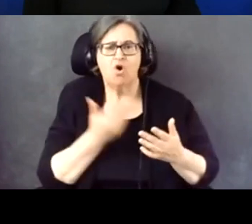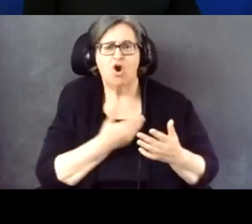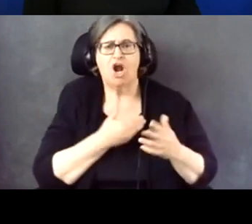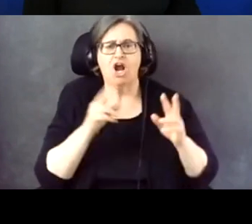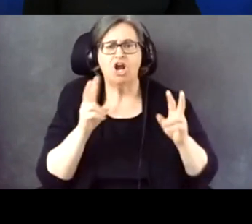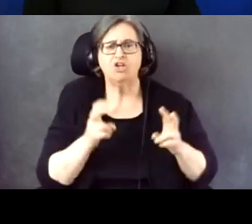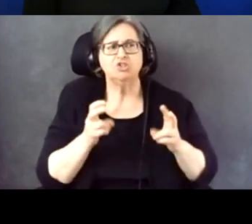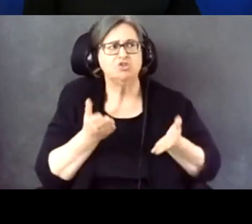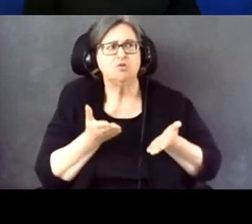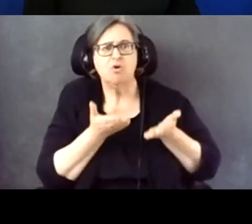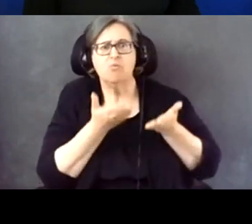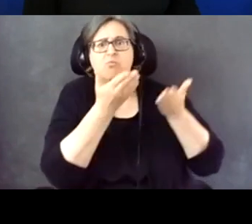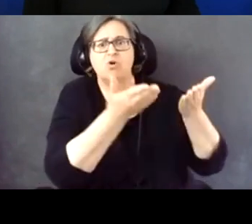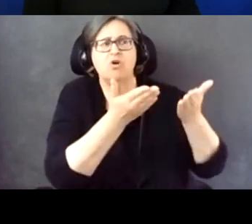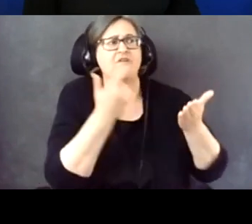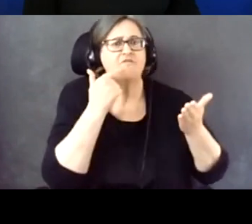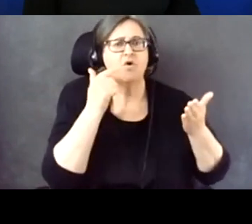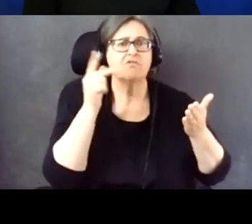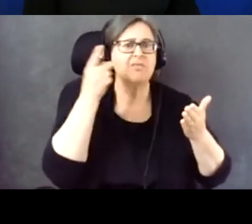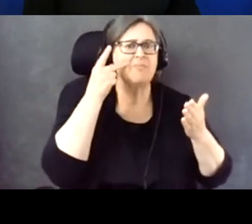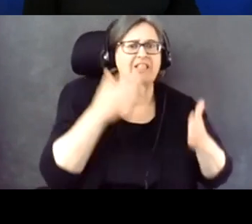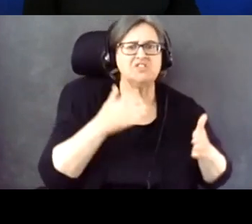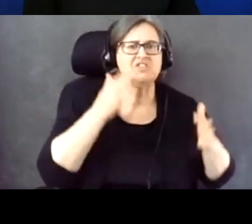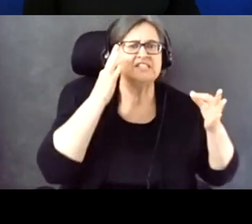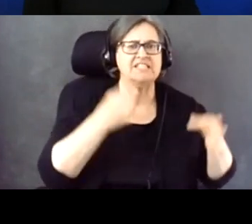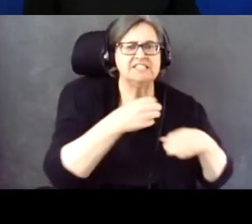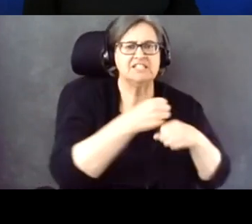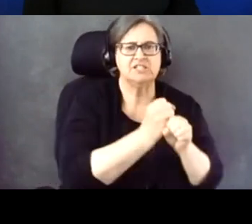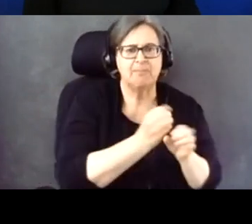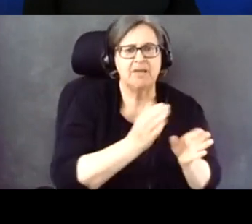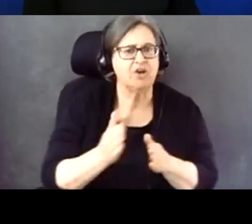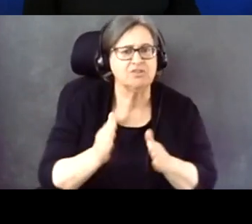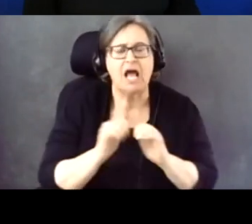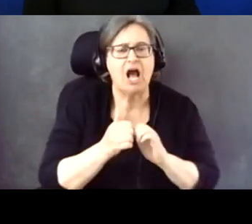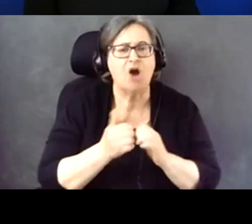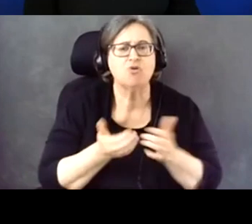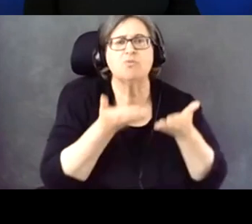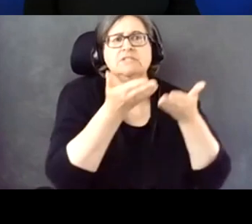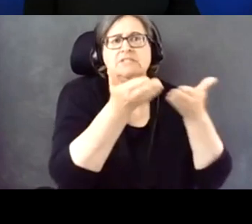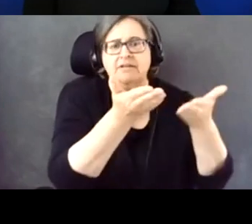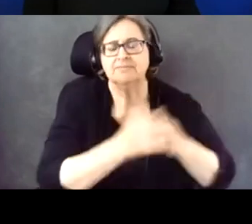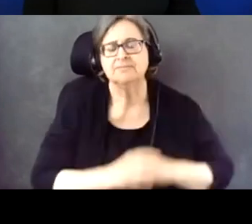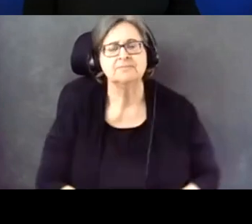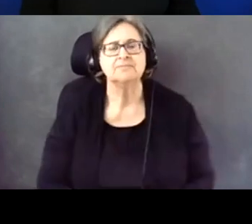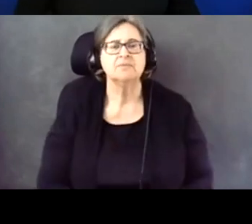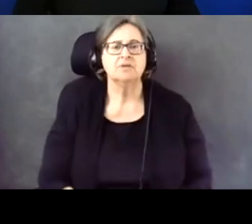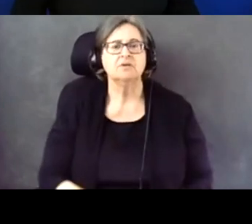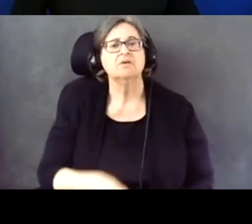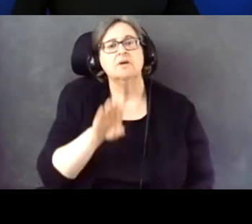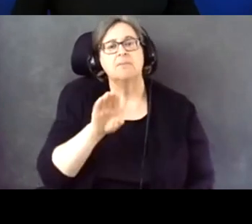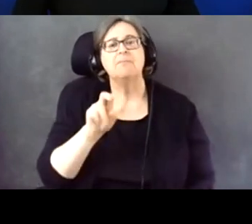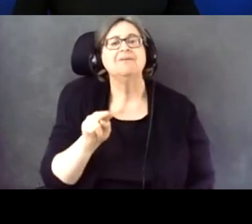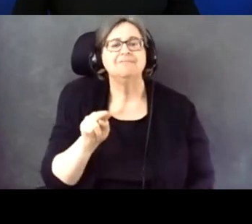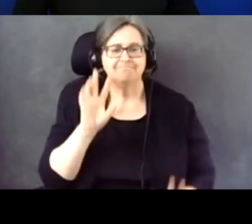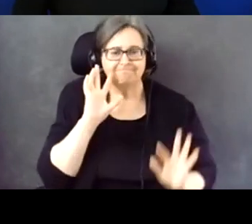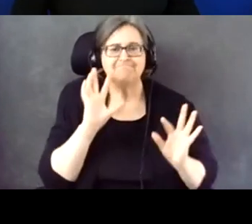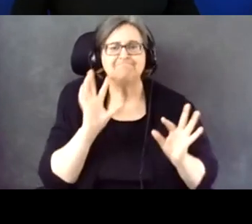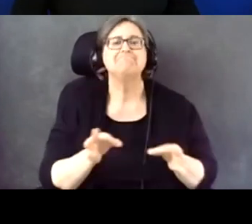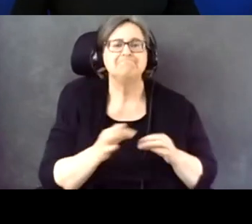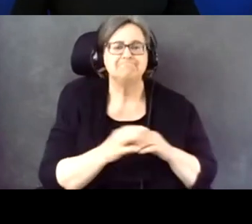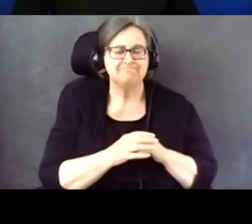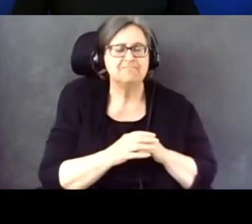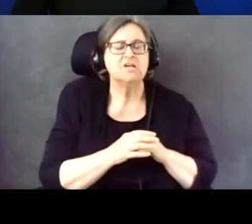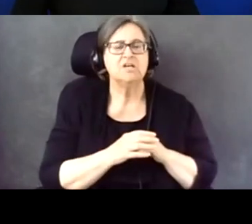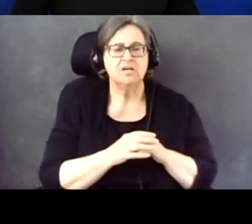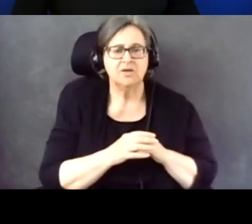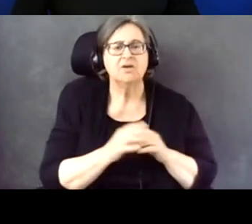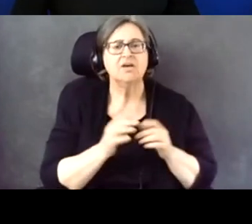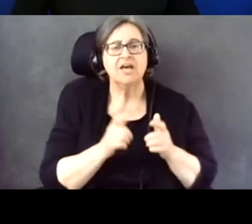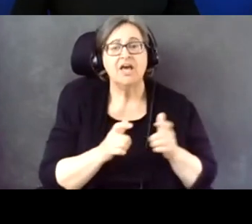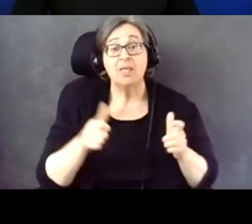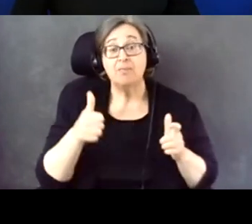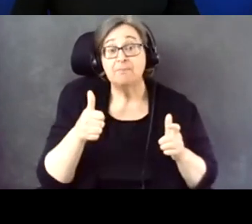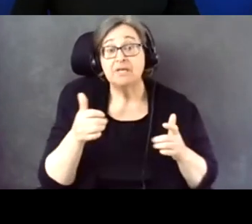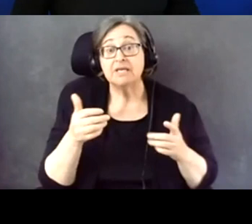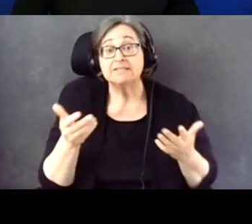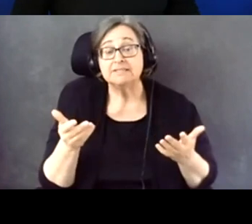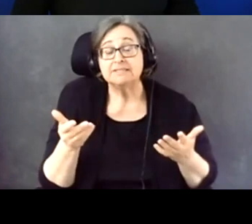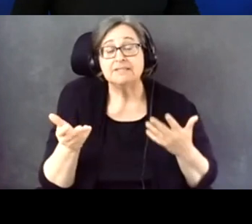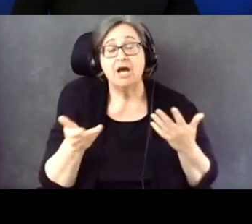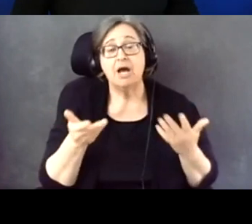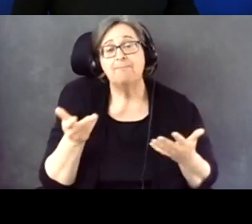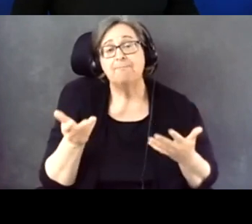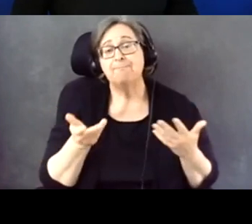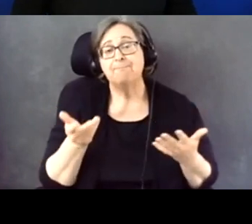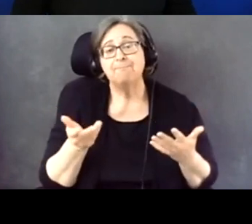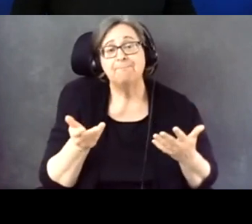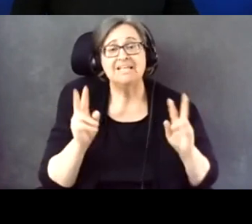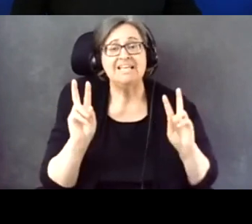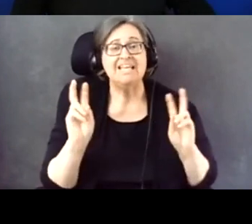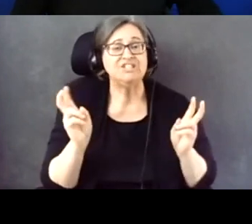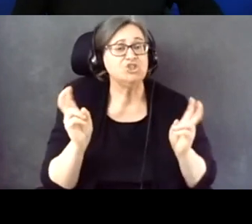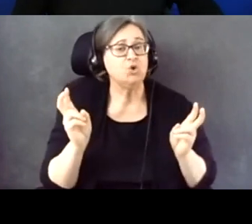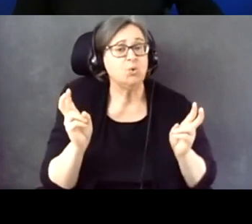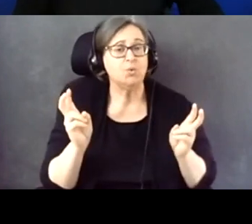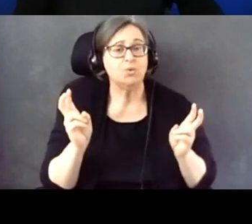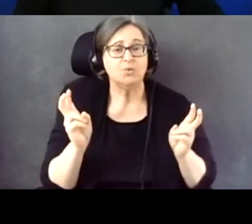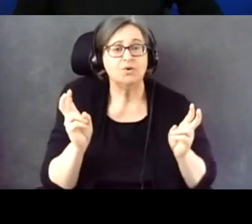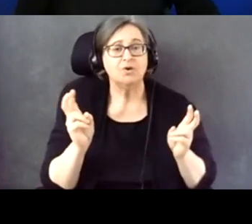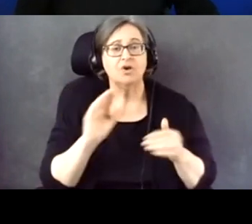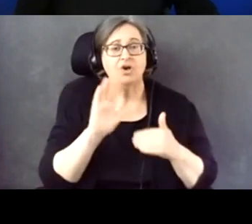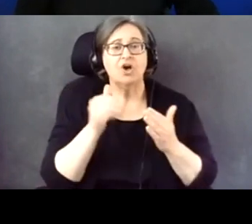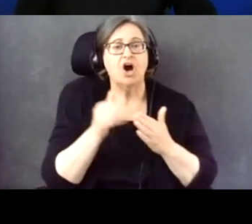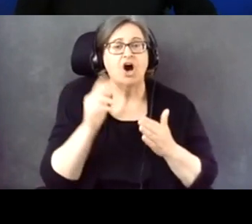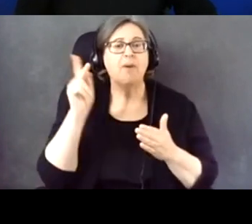Certainly, and so, I think the biggest issue is all politics are local.